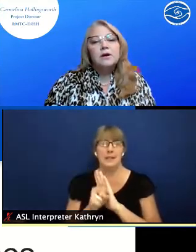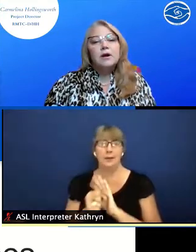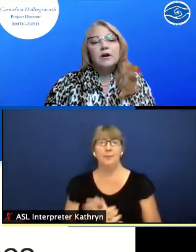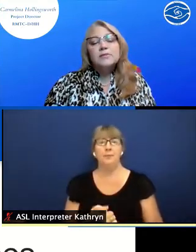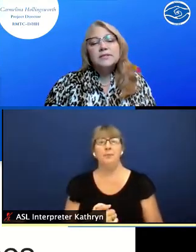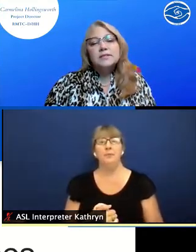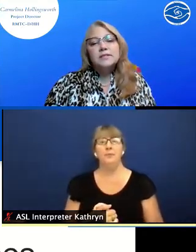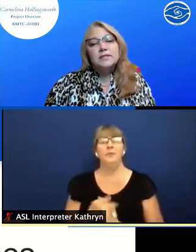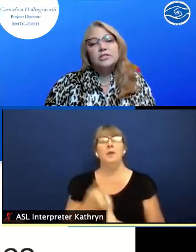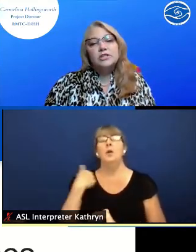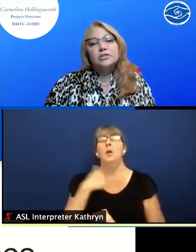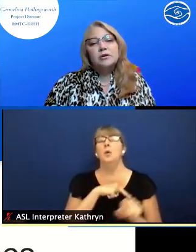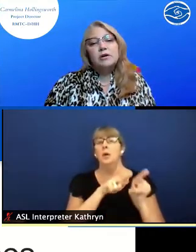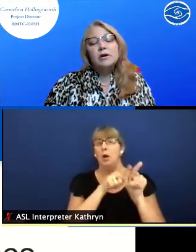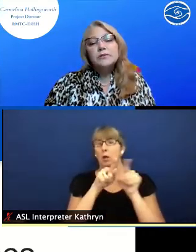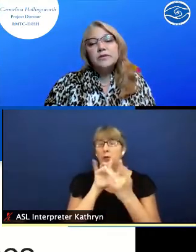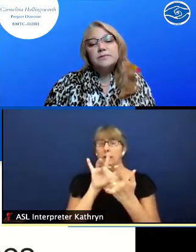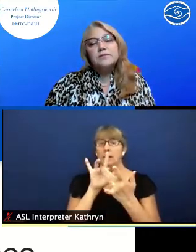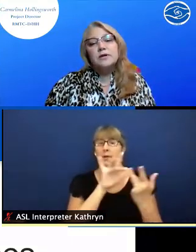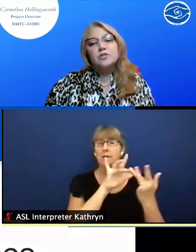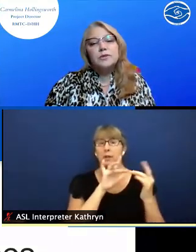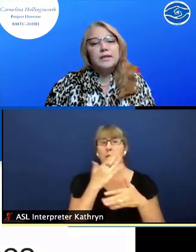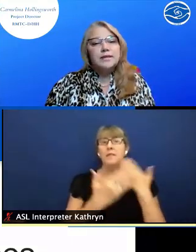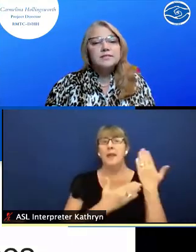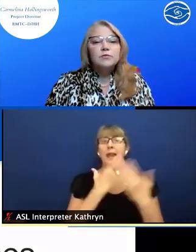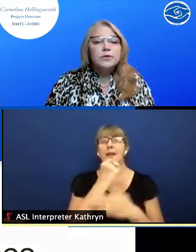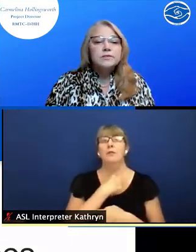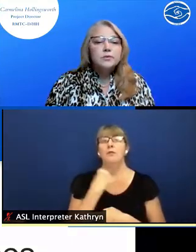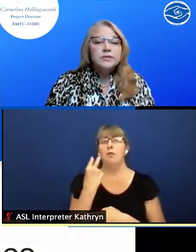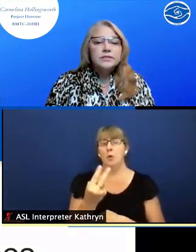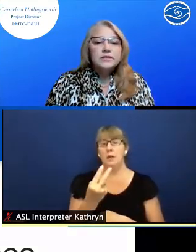RMTC-D/HH also keeps in touch with the Hands and Voices Organization,